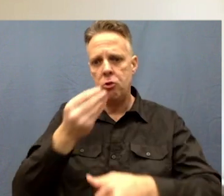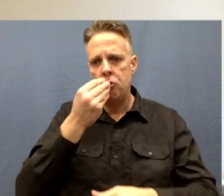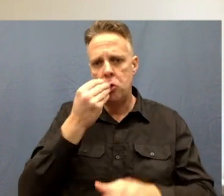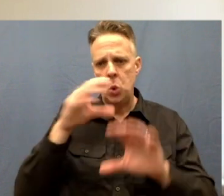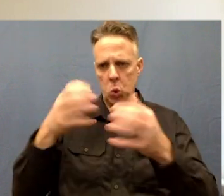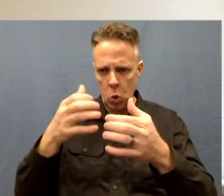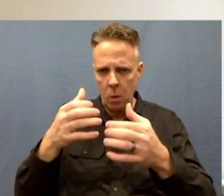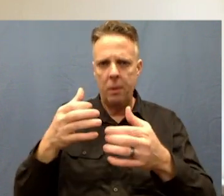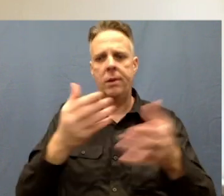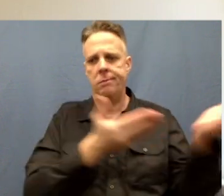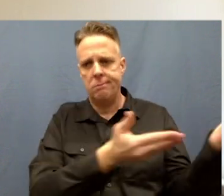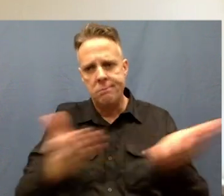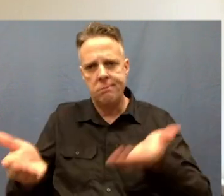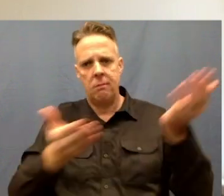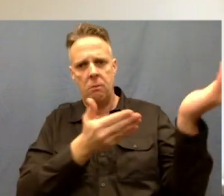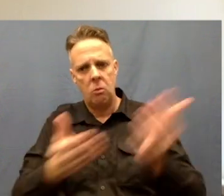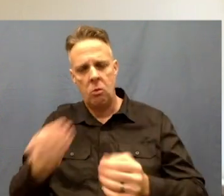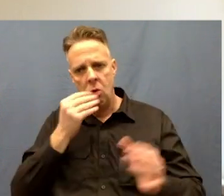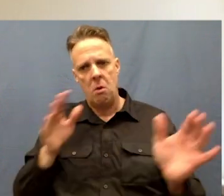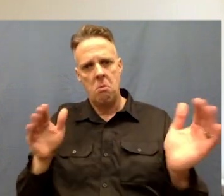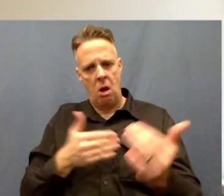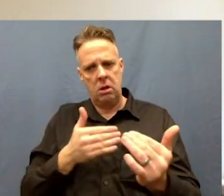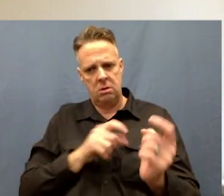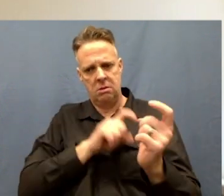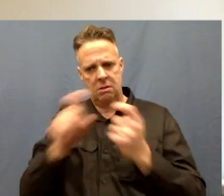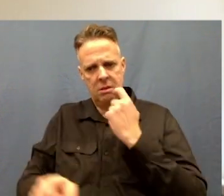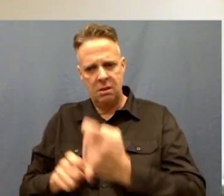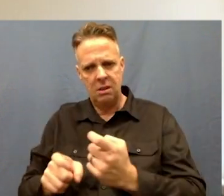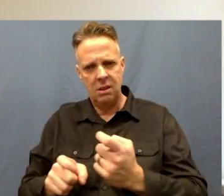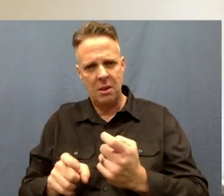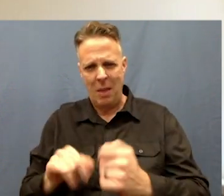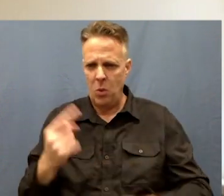WAS ABLE TO DELIVER FOOD BOXES DIRECTLY TO HER. BUT FAMILIES WHO NEED HELP DURING THE PANDEMIC SHOULD NOT